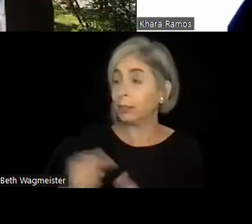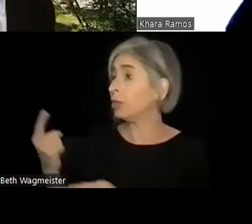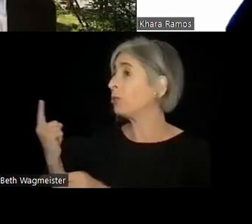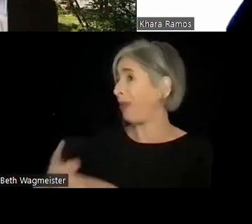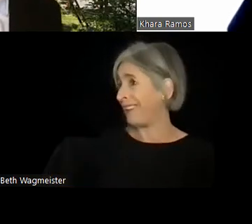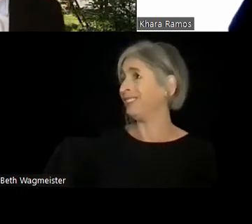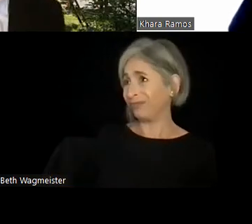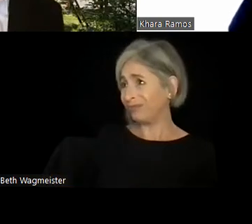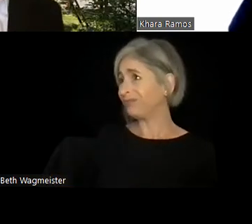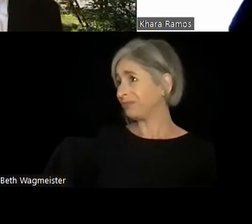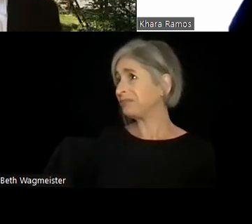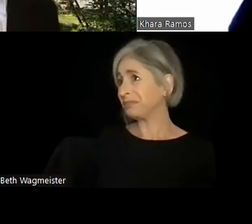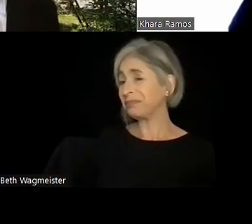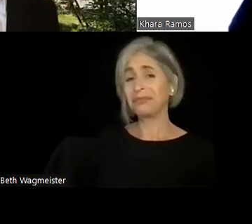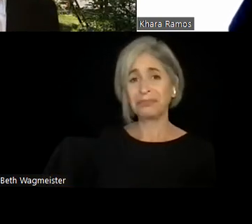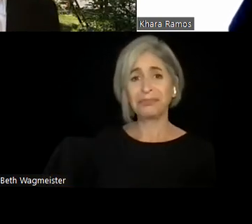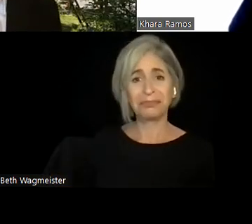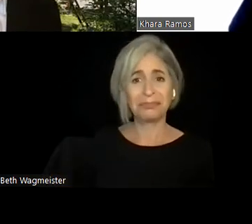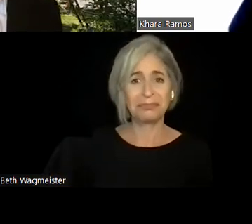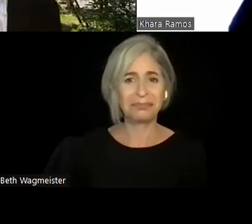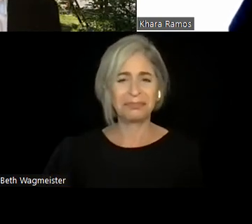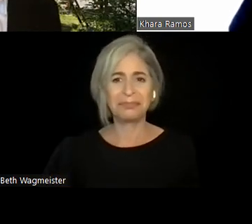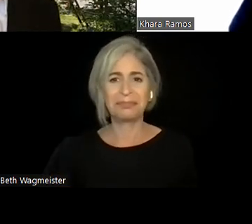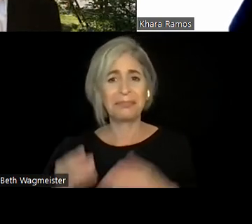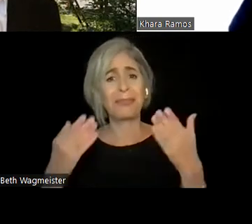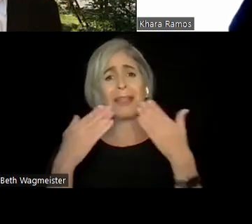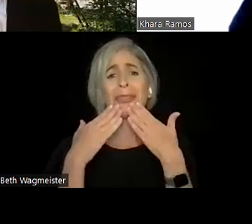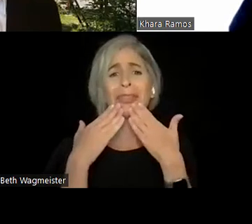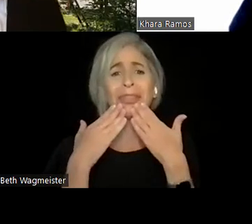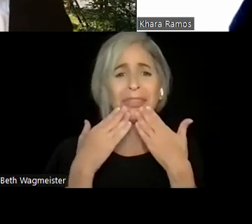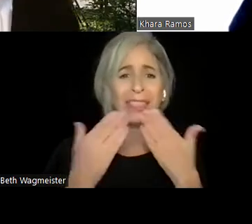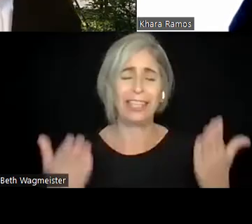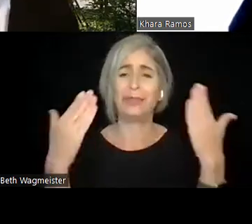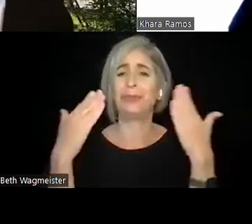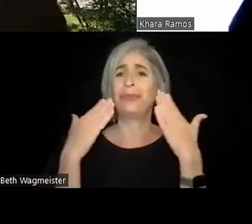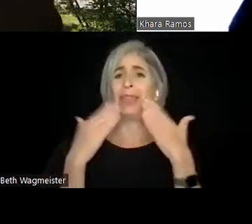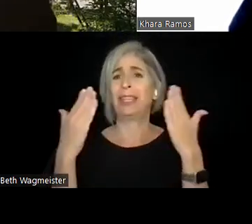process. That will mean, you know, institutional support. Right.